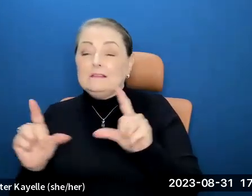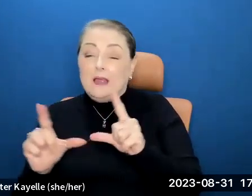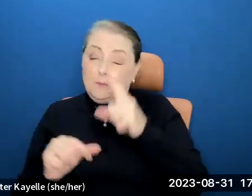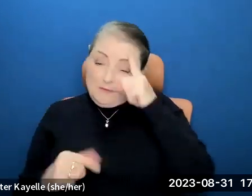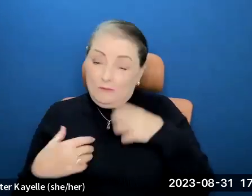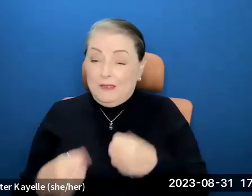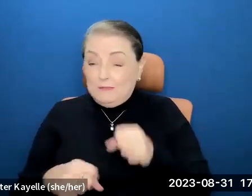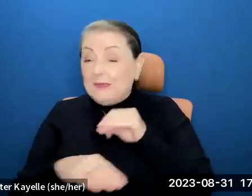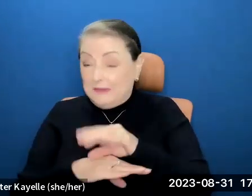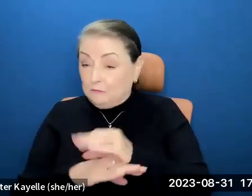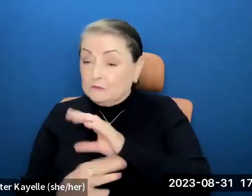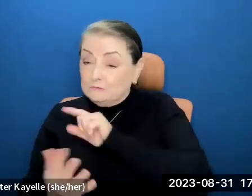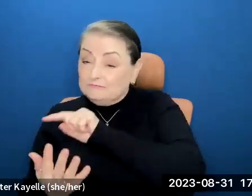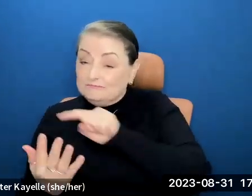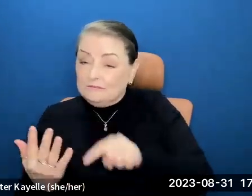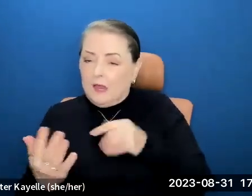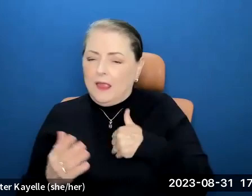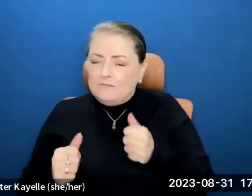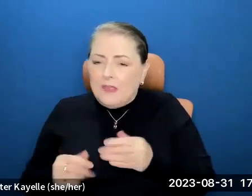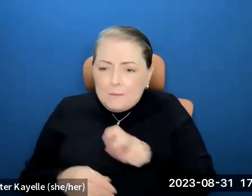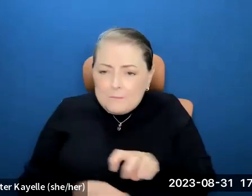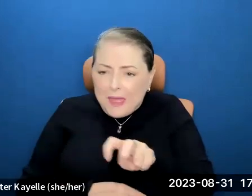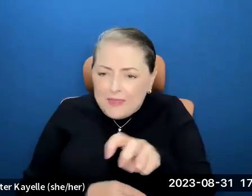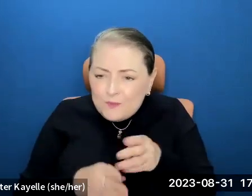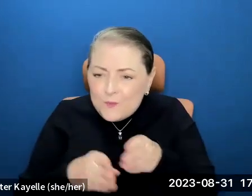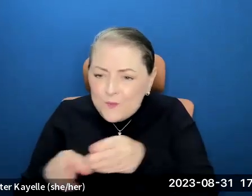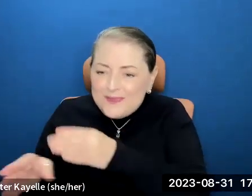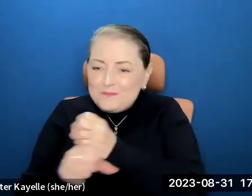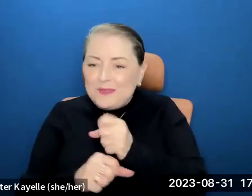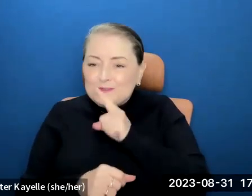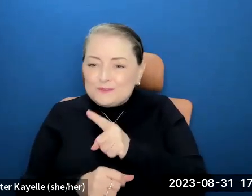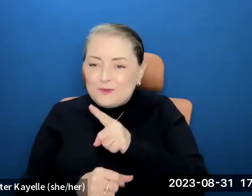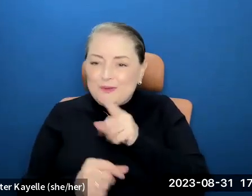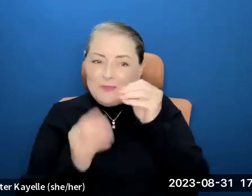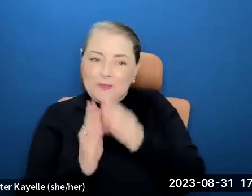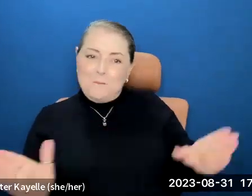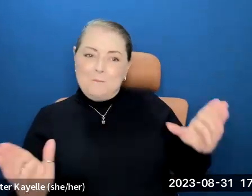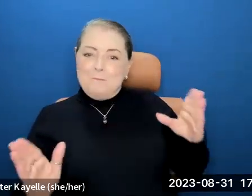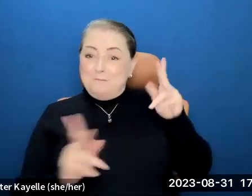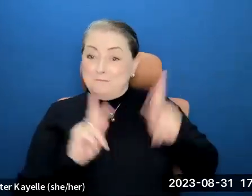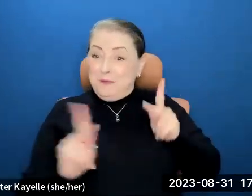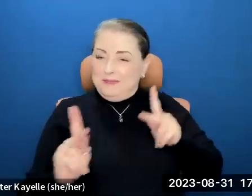Counselors have a pathway to make sure that they're and the public knows that those folks